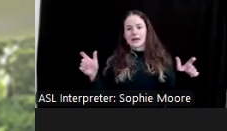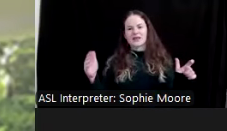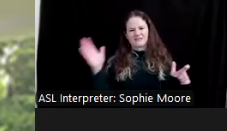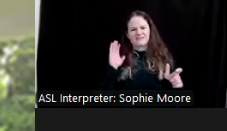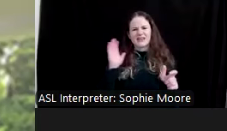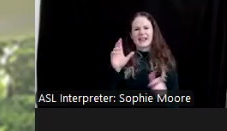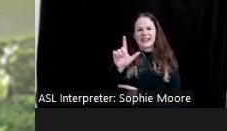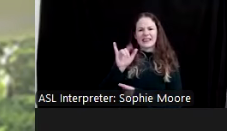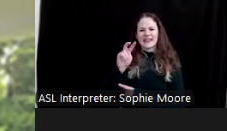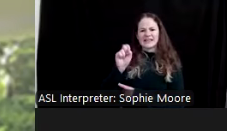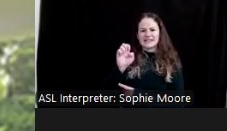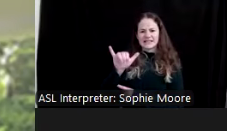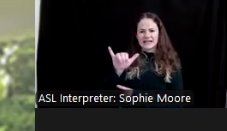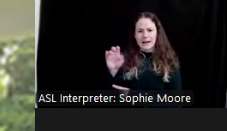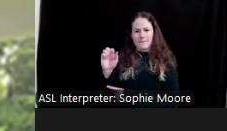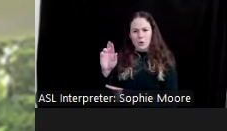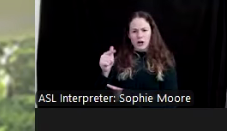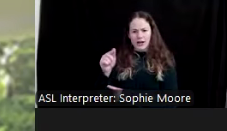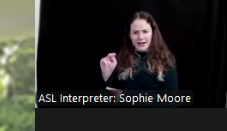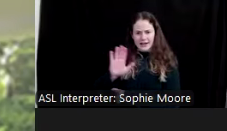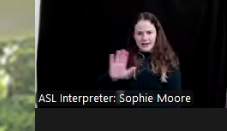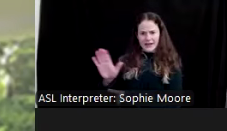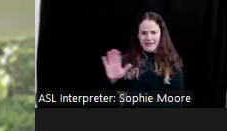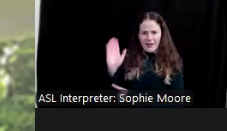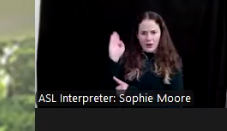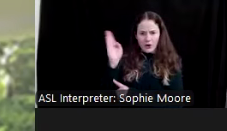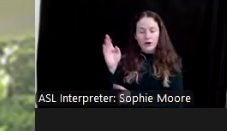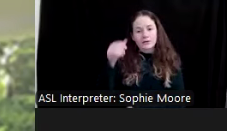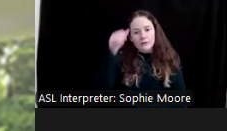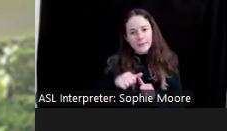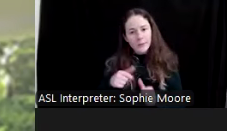sometimes because we're able we're the transportation for other people who are participating in things that my son is